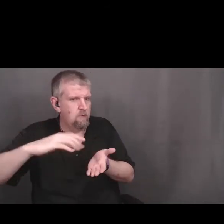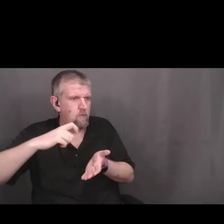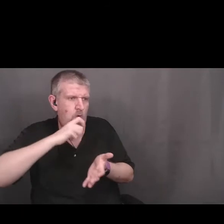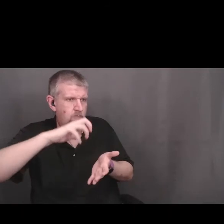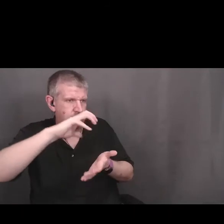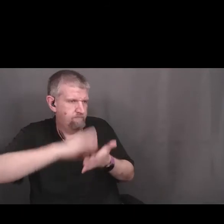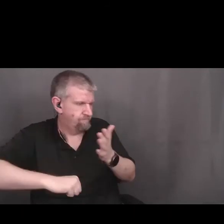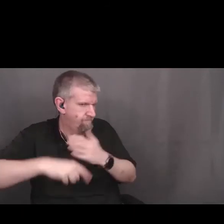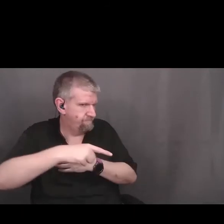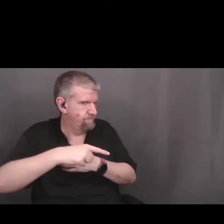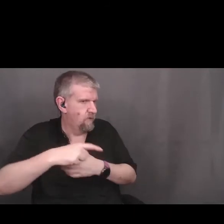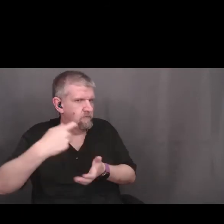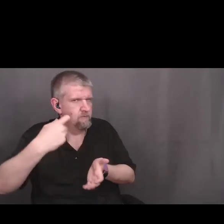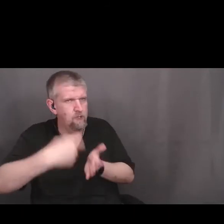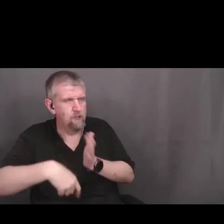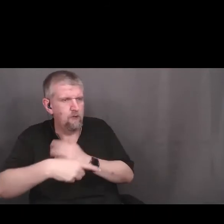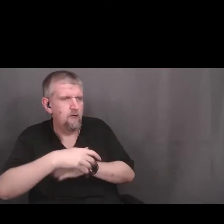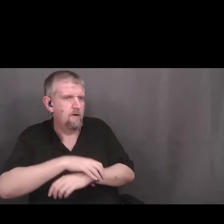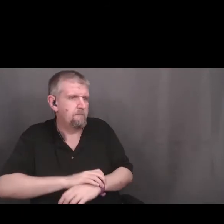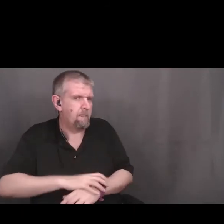or something that if you earned income,